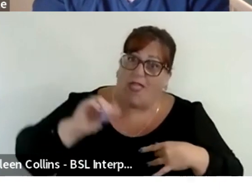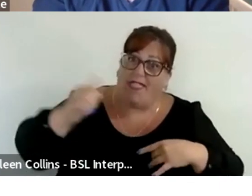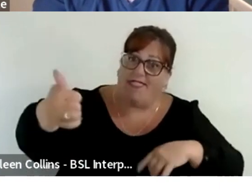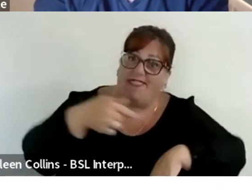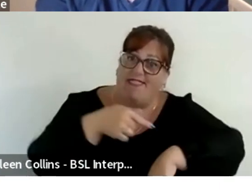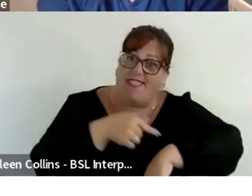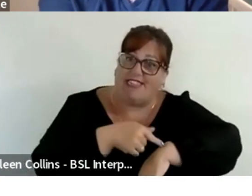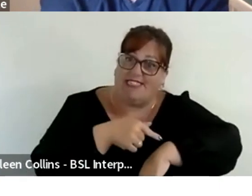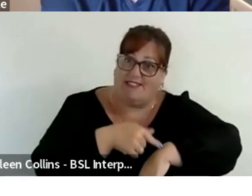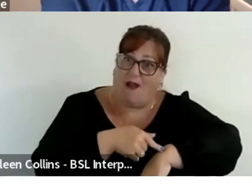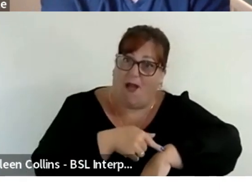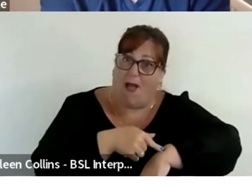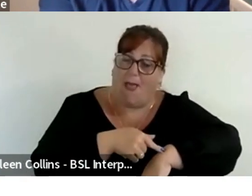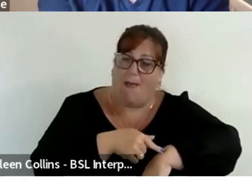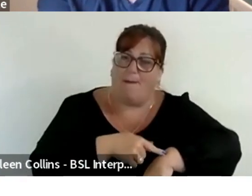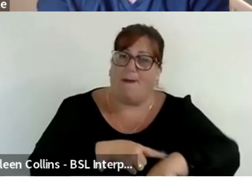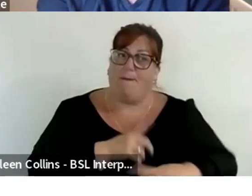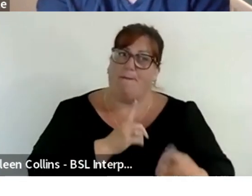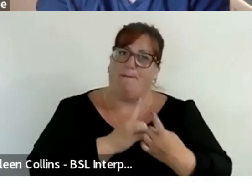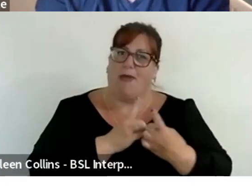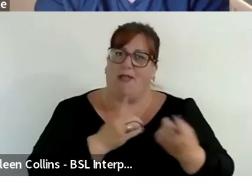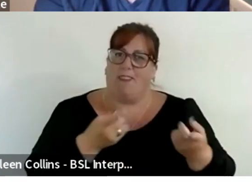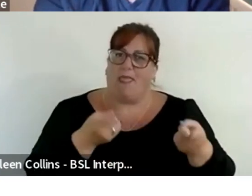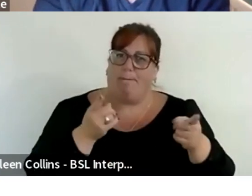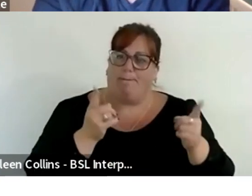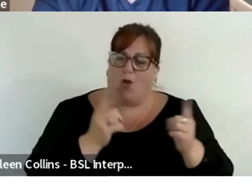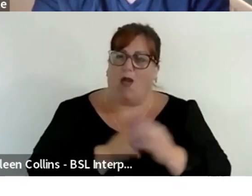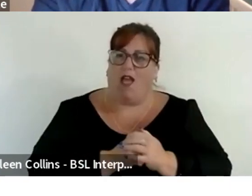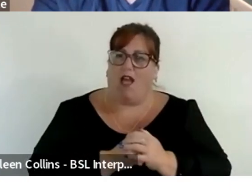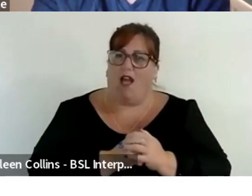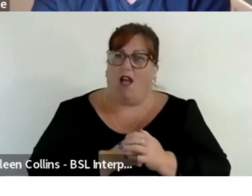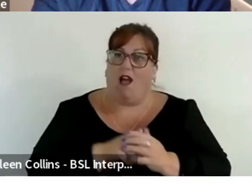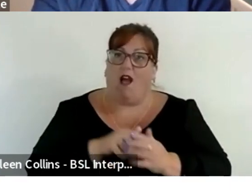Don't forget to check out our other events on the Career Hive website.